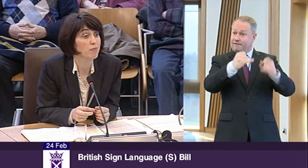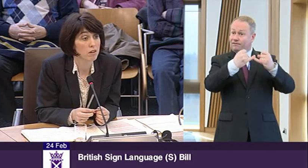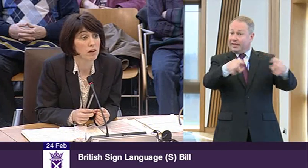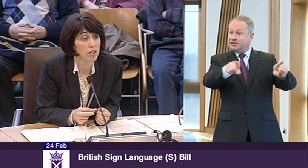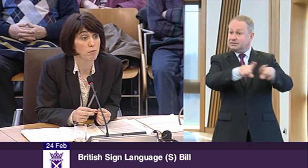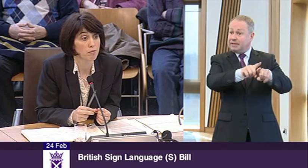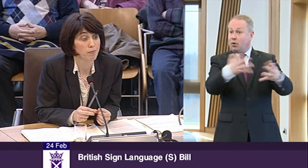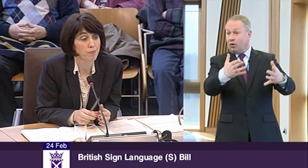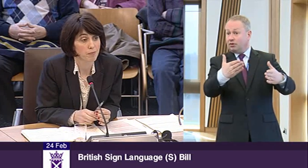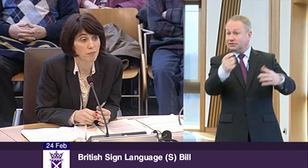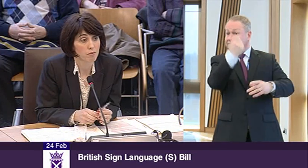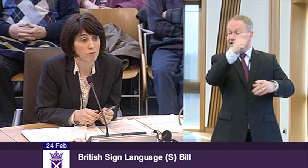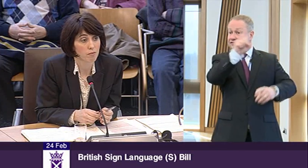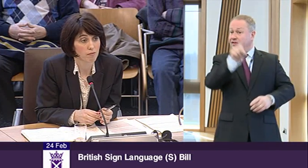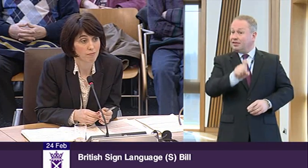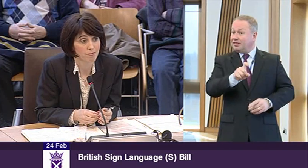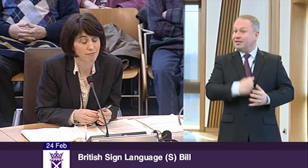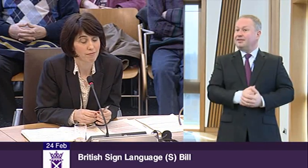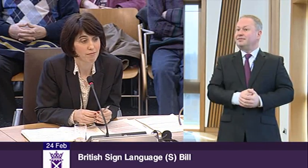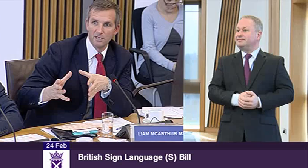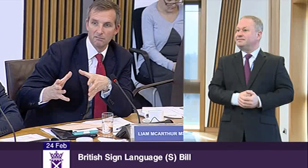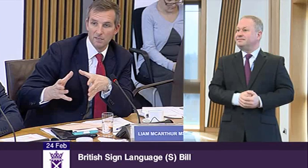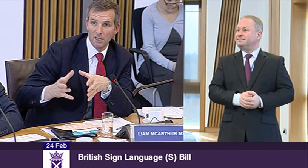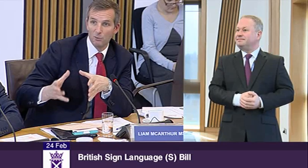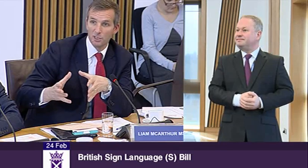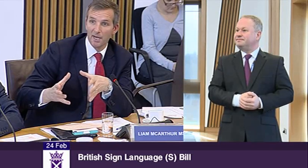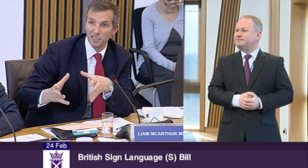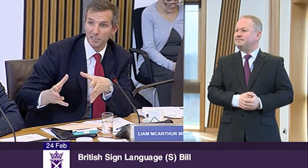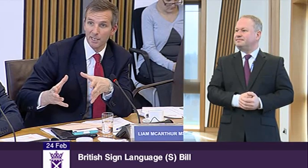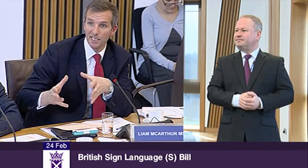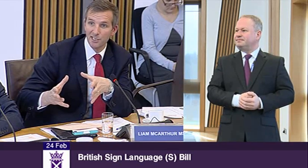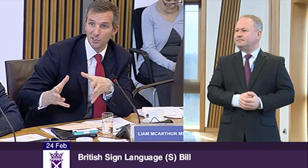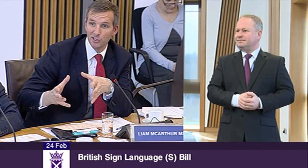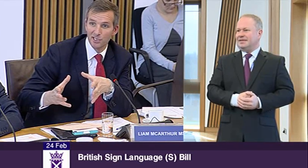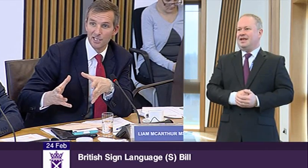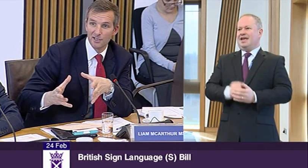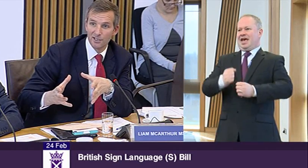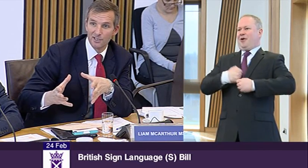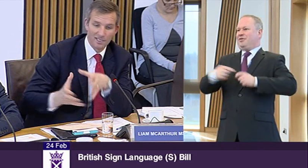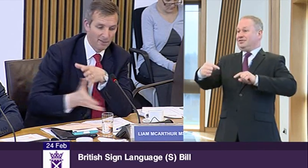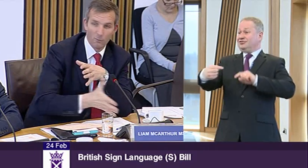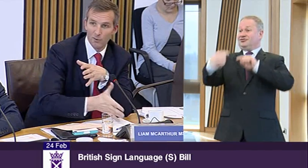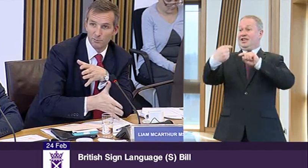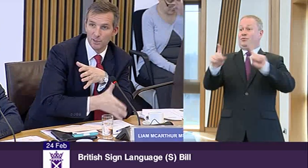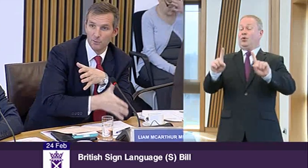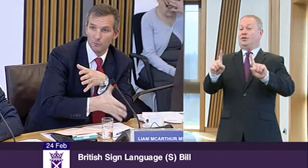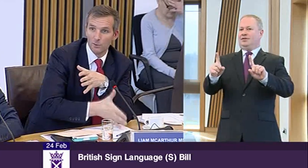practice? Liam McArthur: A challenge for us has been to manage expectations about what the bill